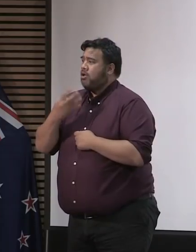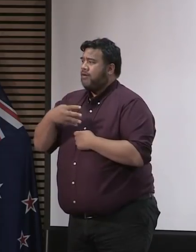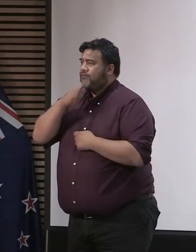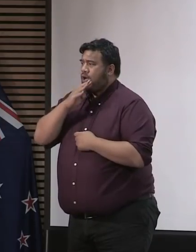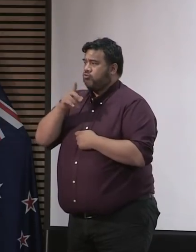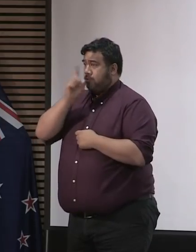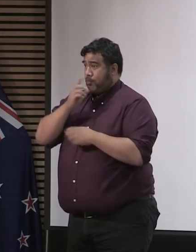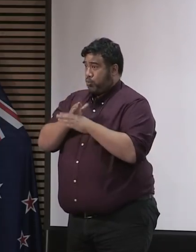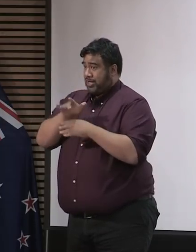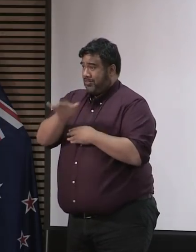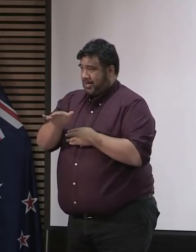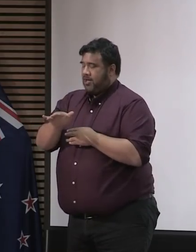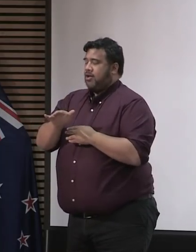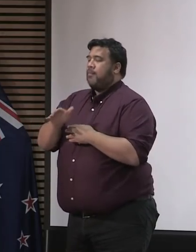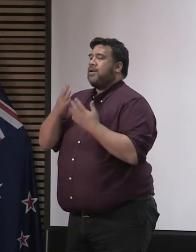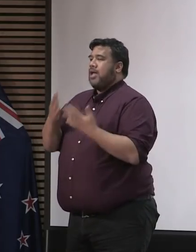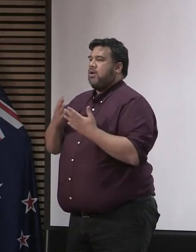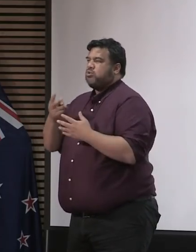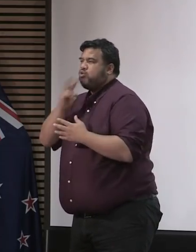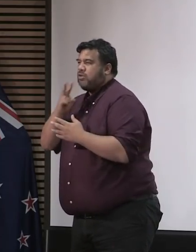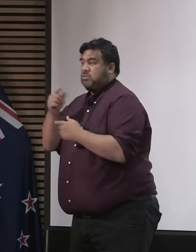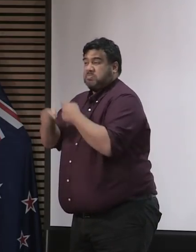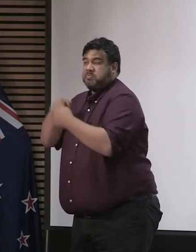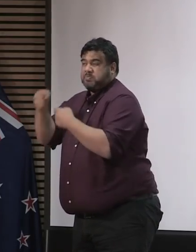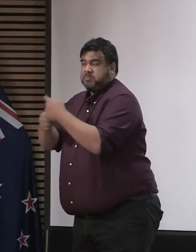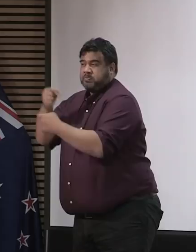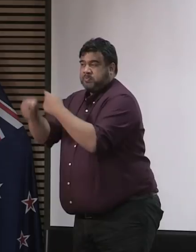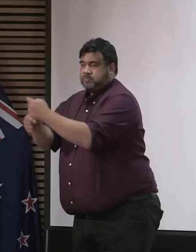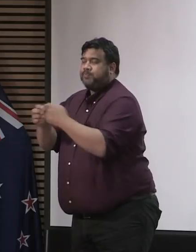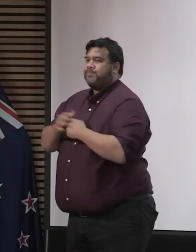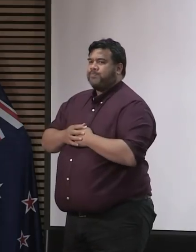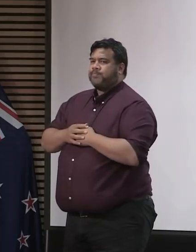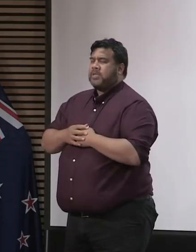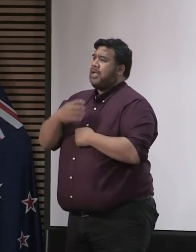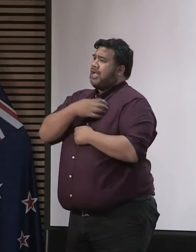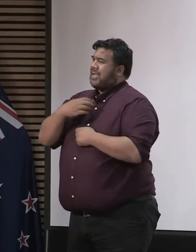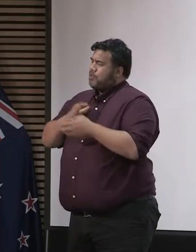We have worked very hard to cushion to blow from COVID-19 with initiatives like the wage